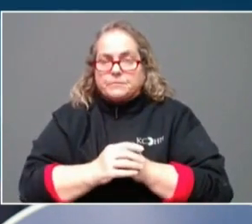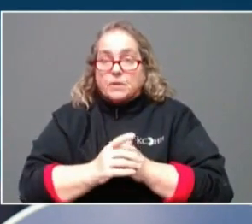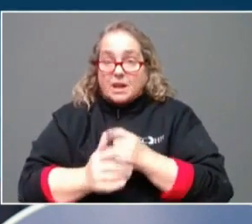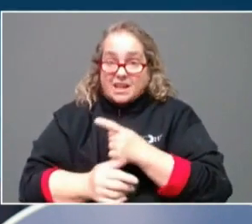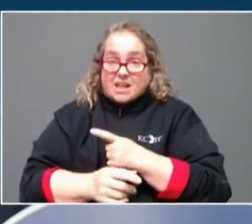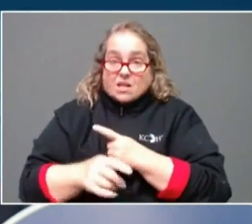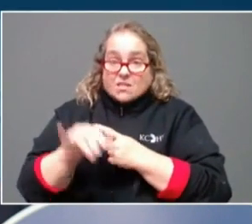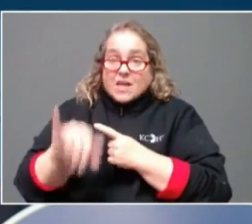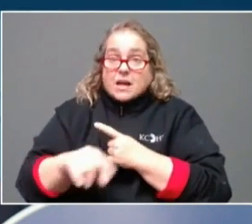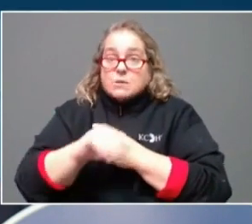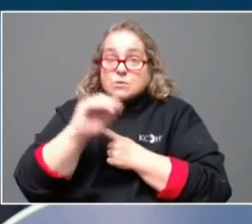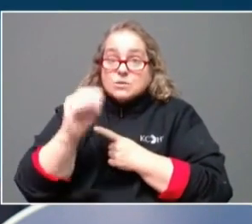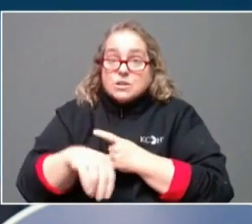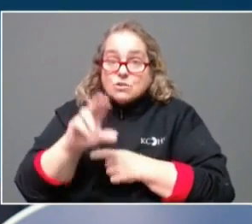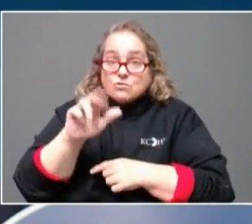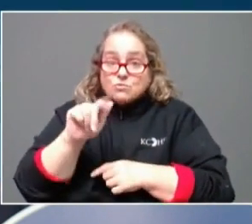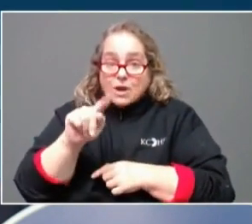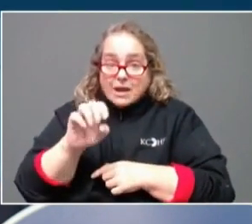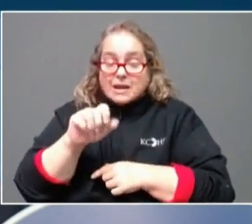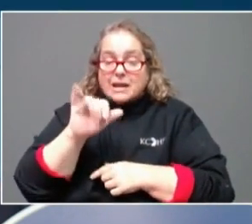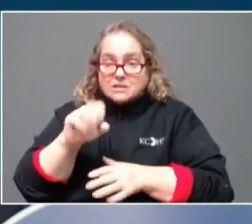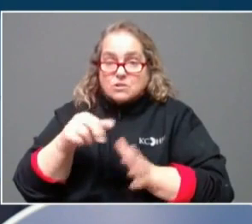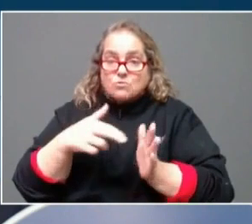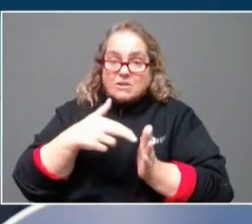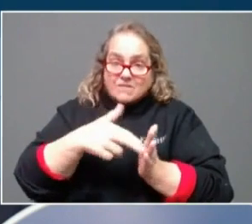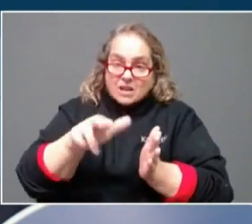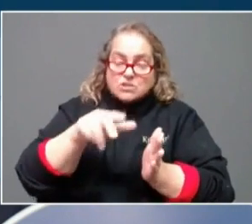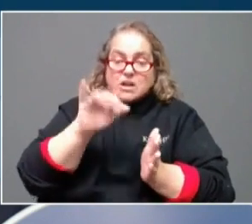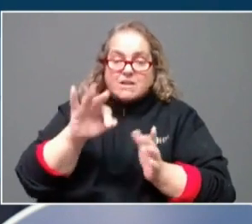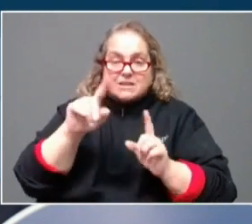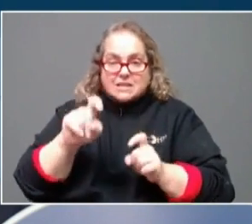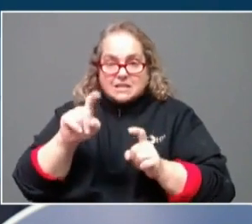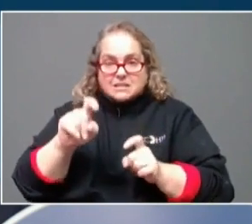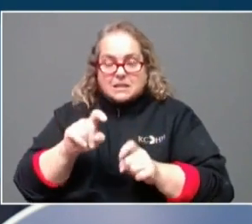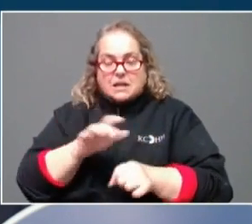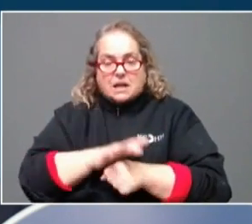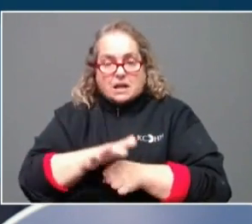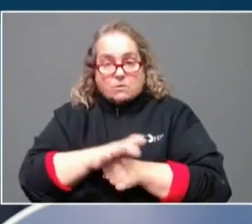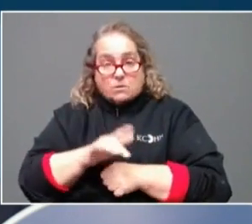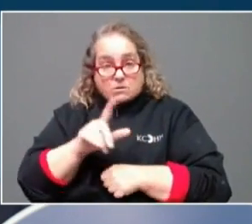reflection of testing and adequacy. It shows are we testing enough to find all